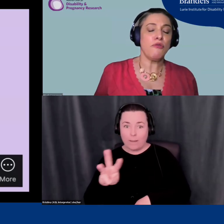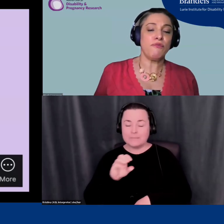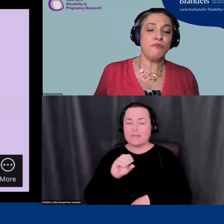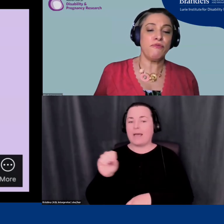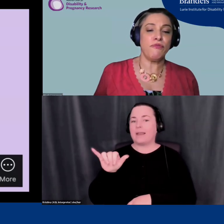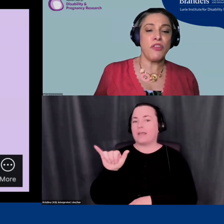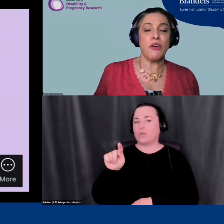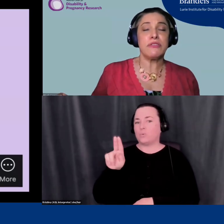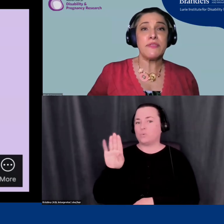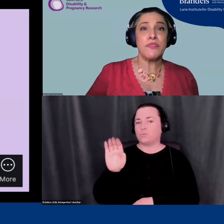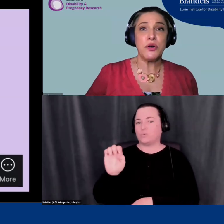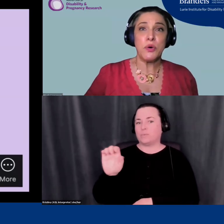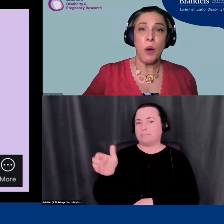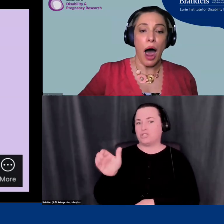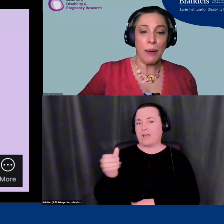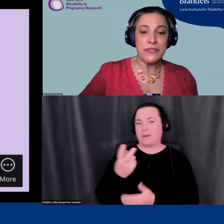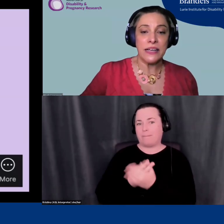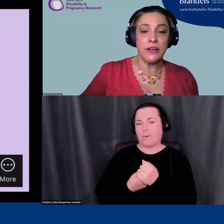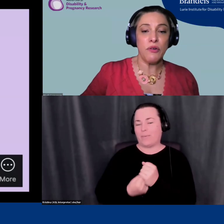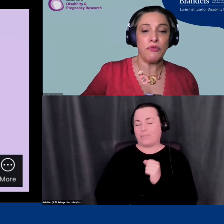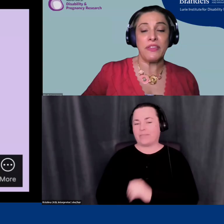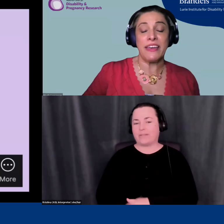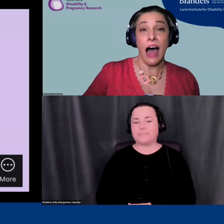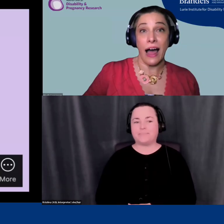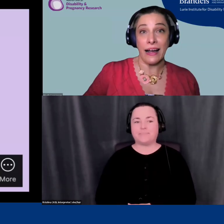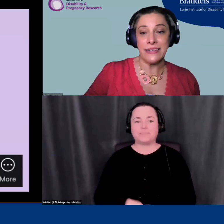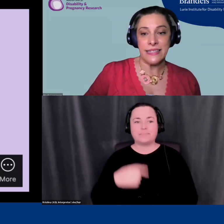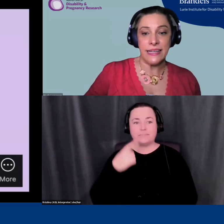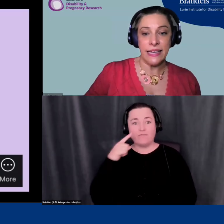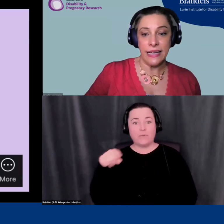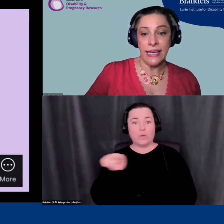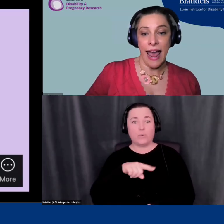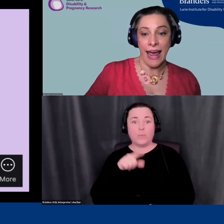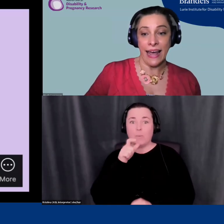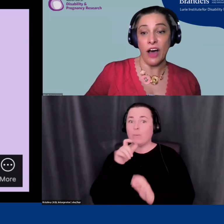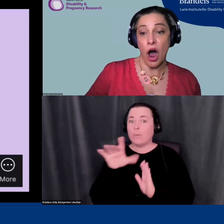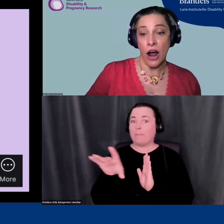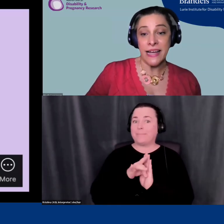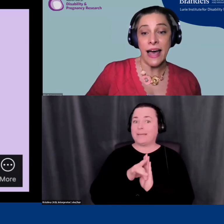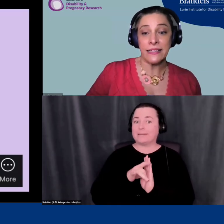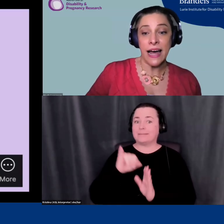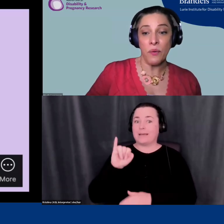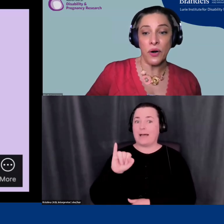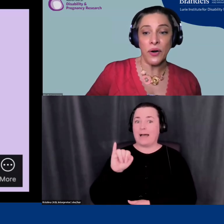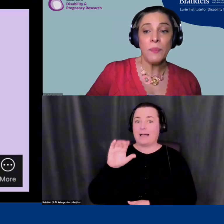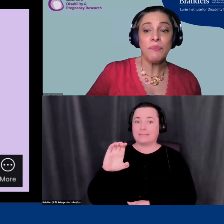For those of you who opted for the ICEA contact hour,